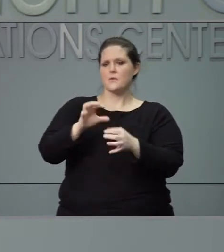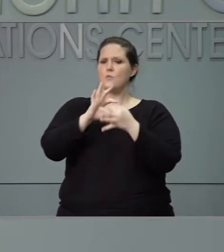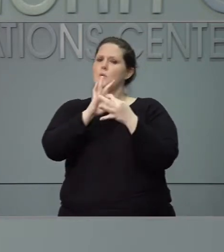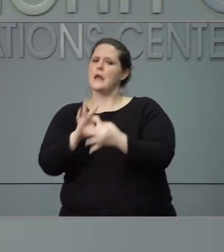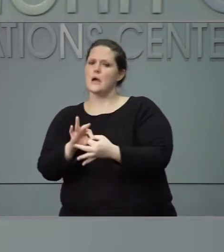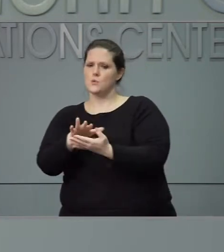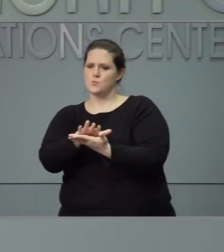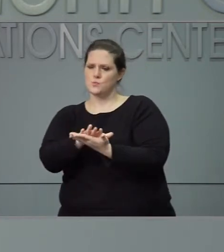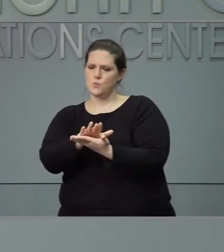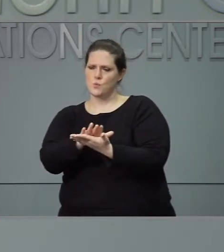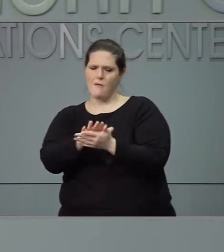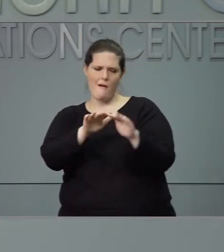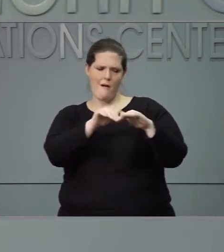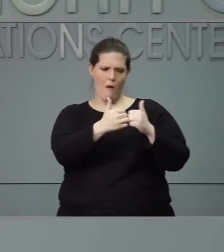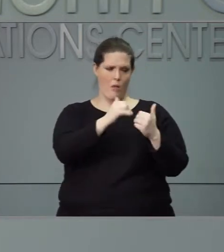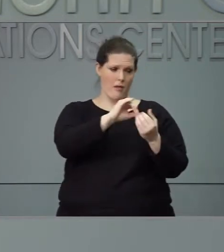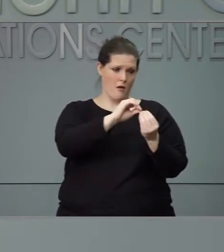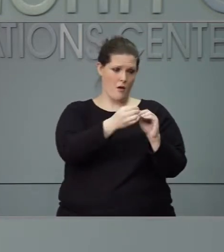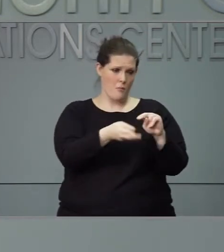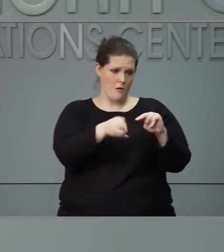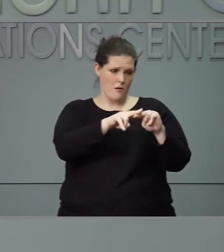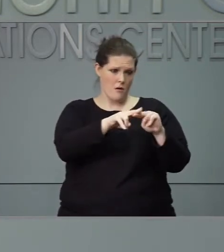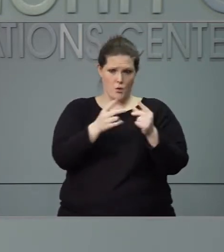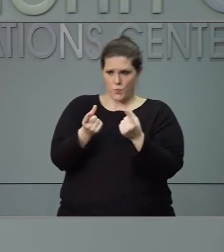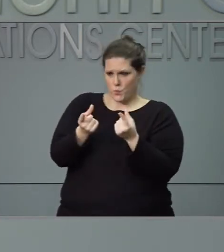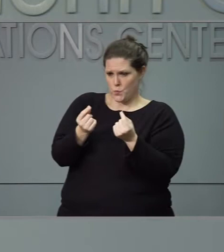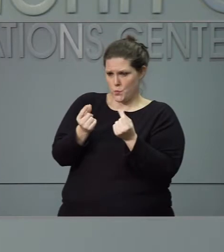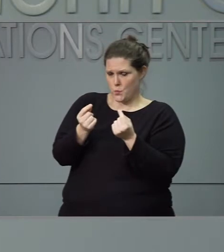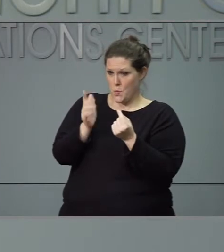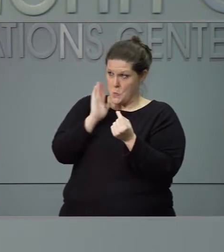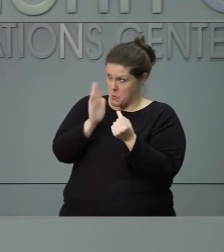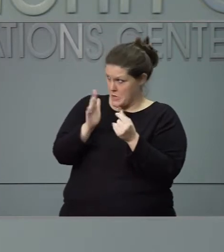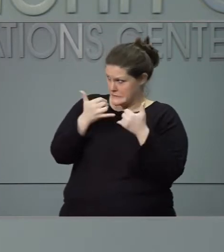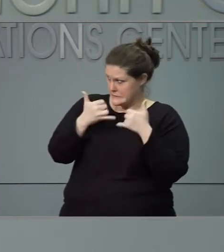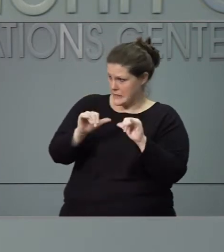EN VEZ DE PROTEGERNOS, NOS TRATA COMO NIÑOS, LA MÁSCARA NO ES LA